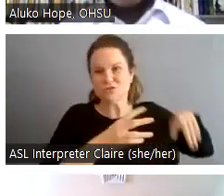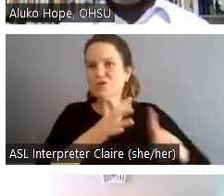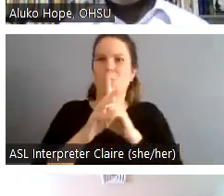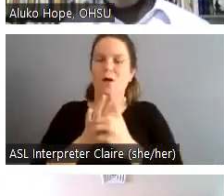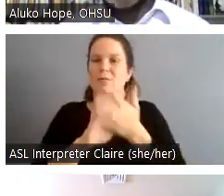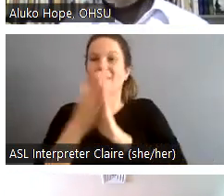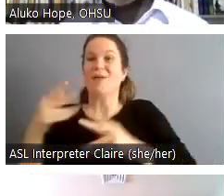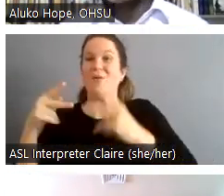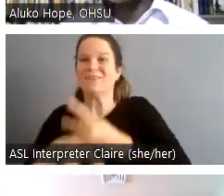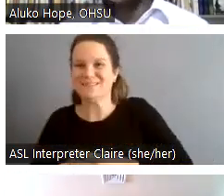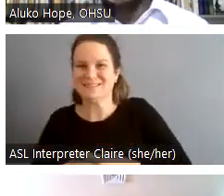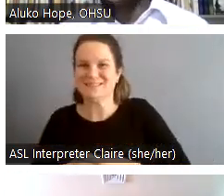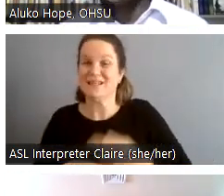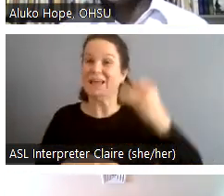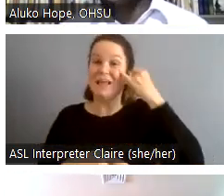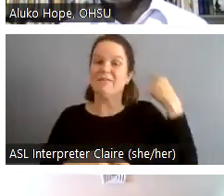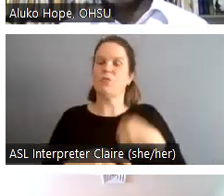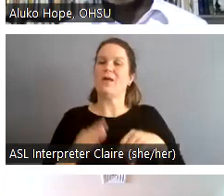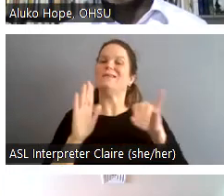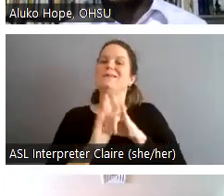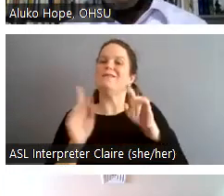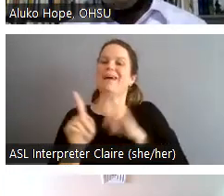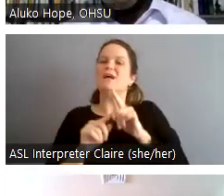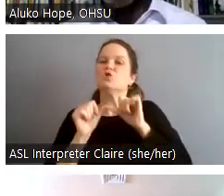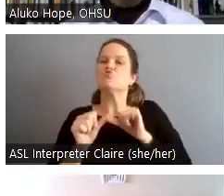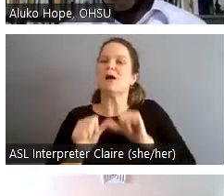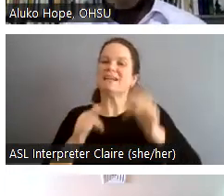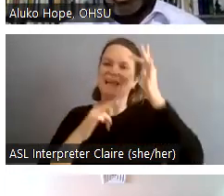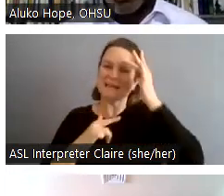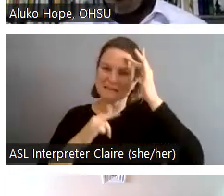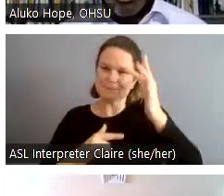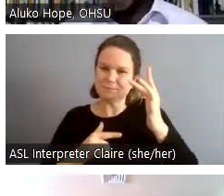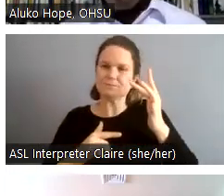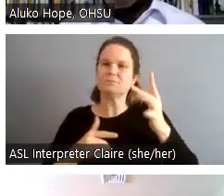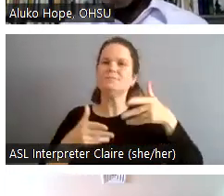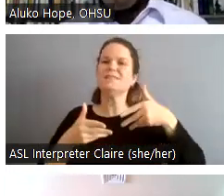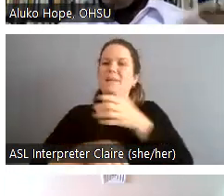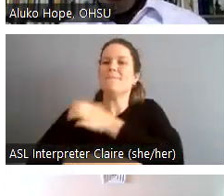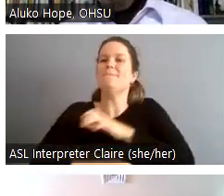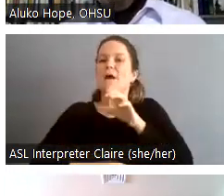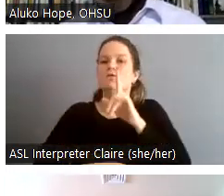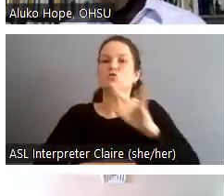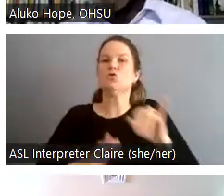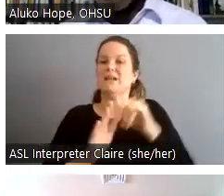thinking of it as a chronic illness, what it allows you to do is be empowered to recognize what the triggers are, right?